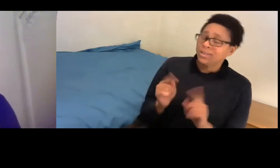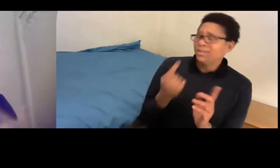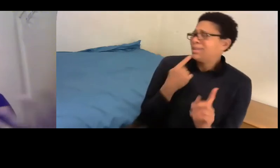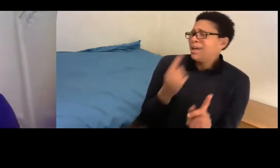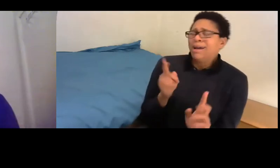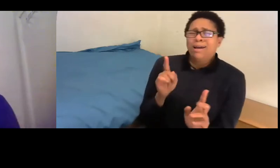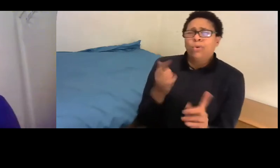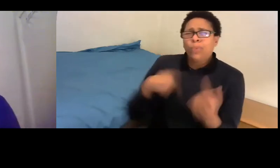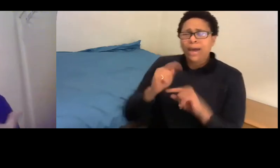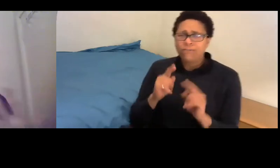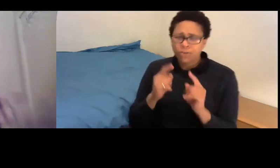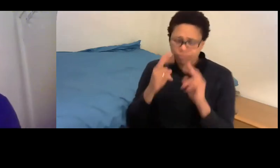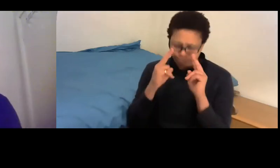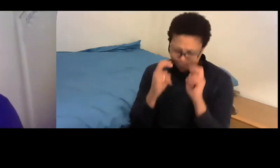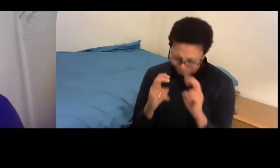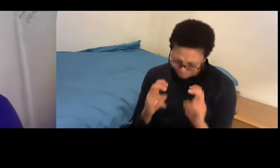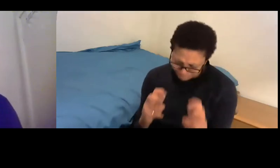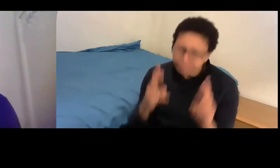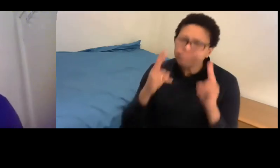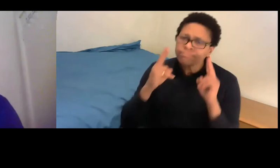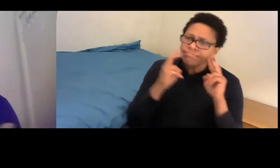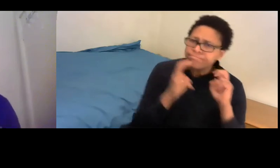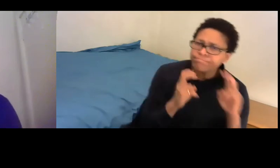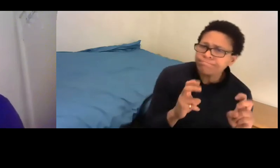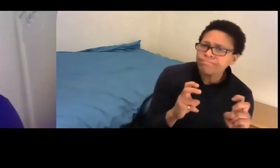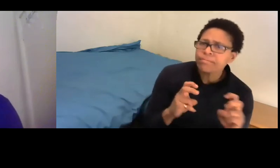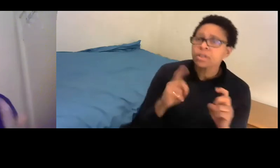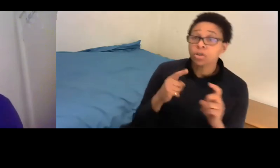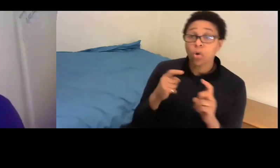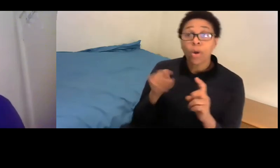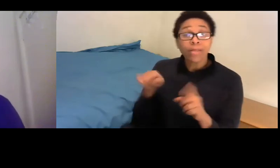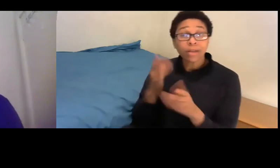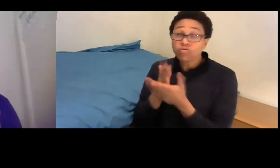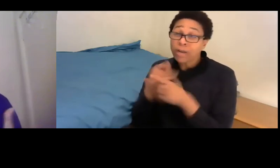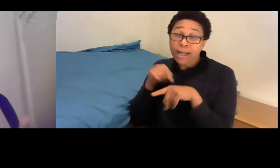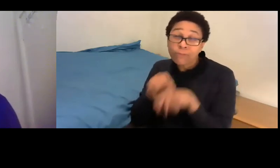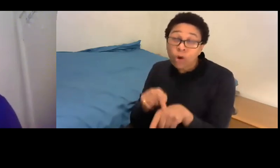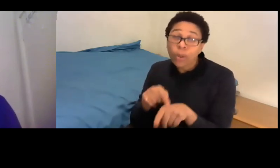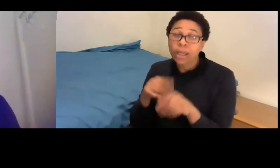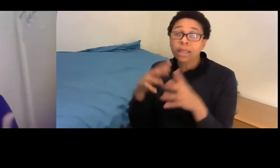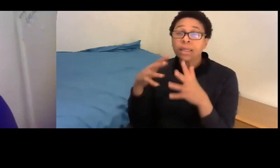this is very much, you know, along the lines of W.E.B. Dubois, double consciousness, you know, black feminist